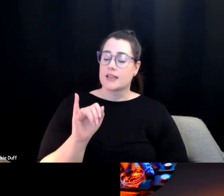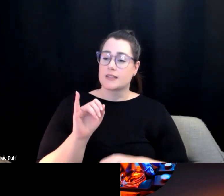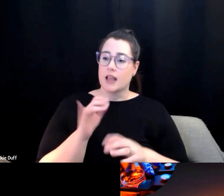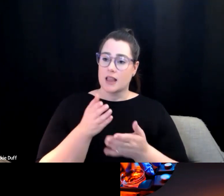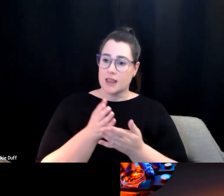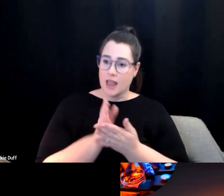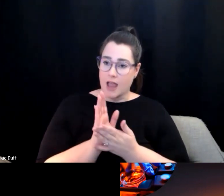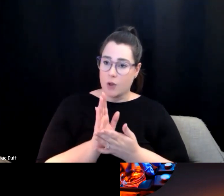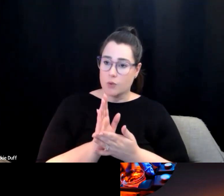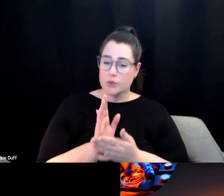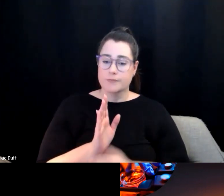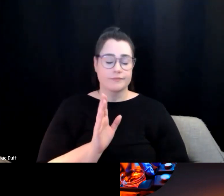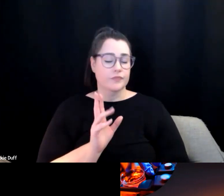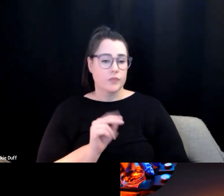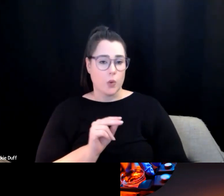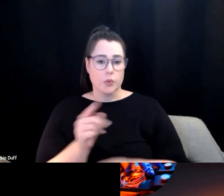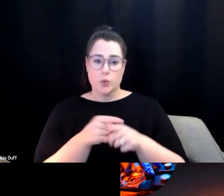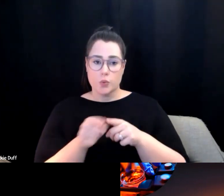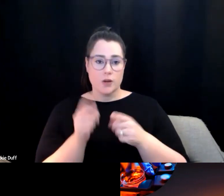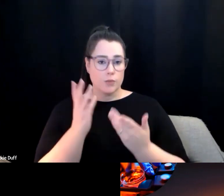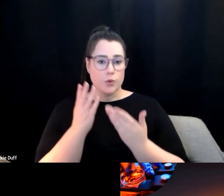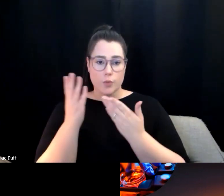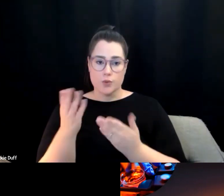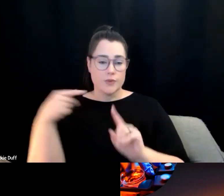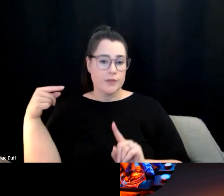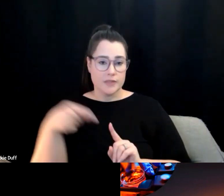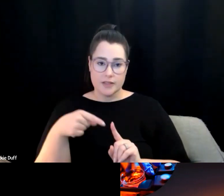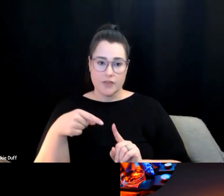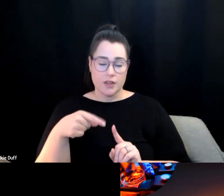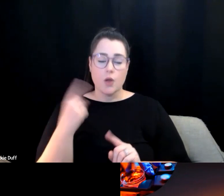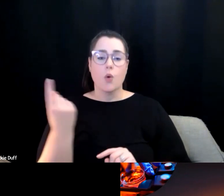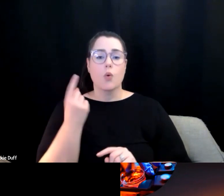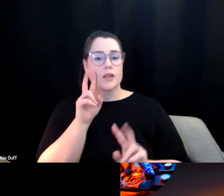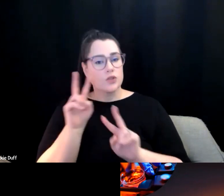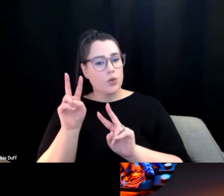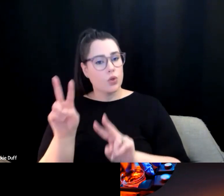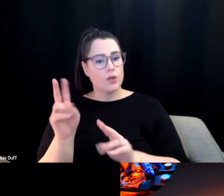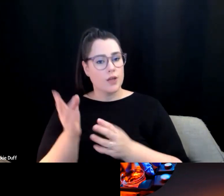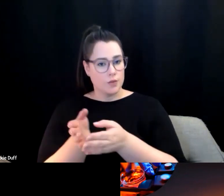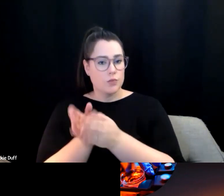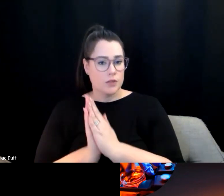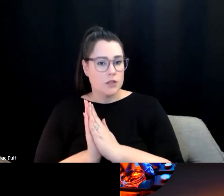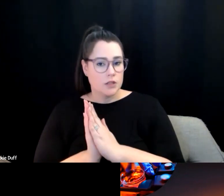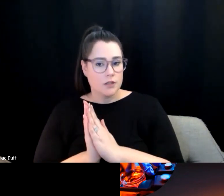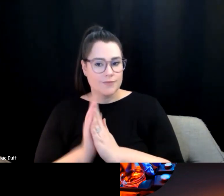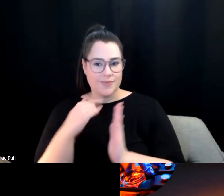So for CAREER proposals specifically, always look to the solicitation. But I'm reading it right now.